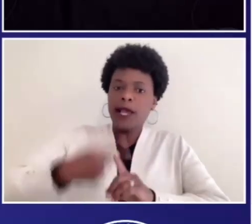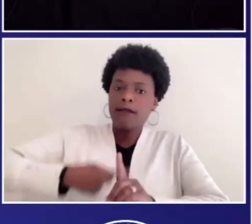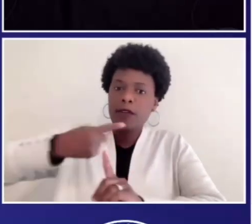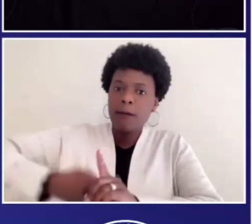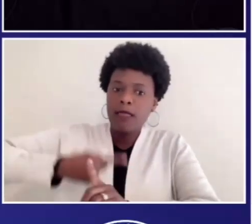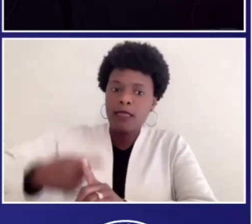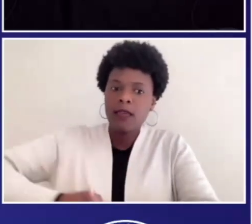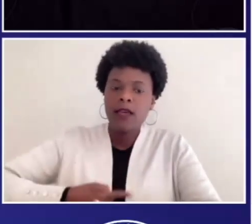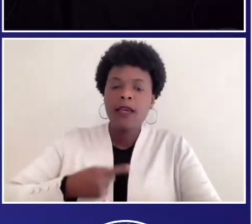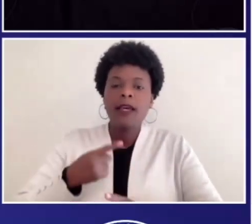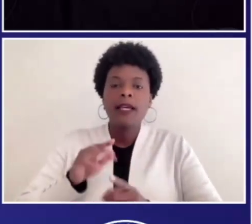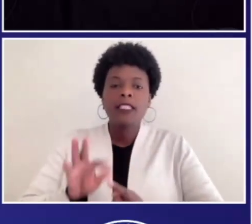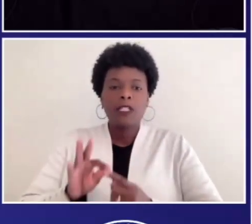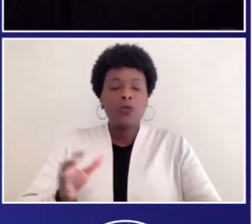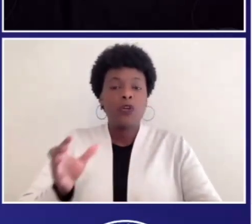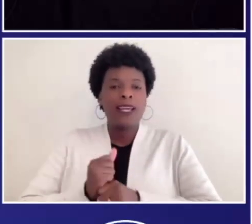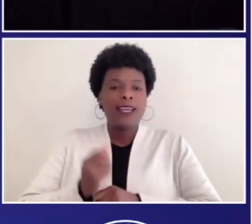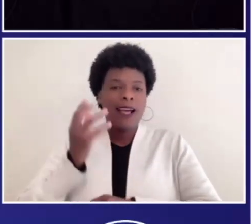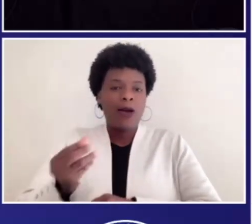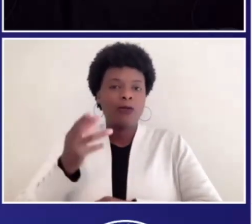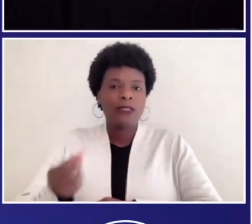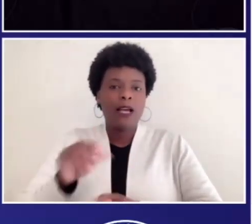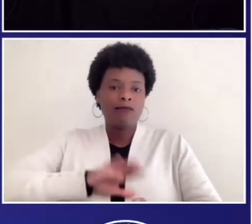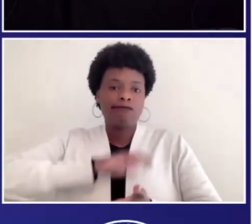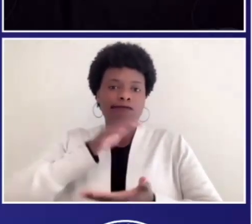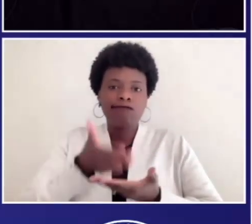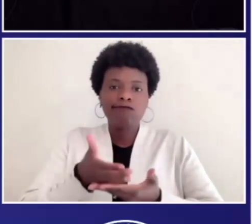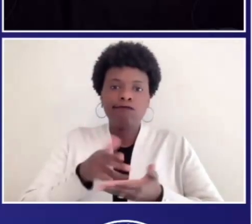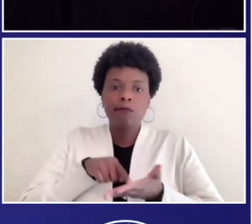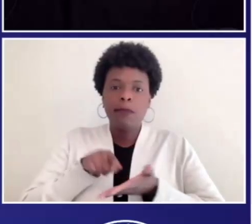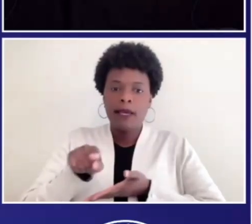It does make sense to count that PSLF lump